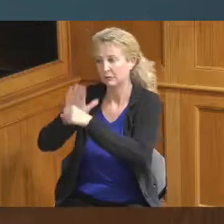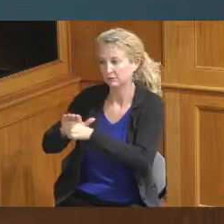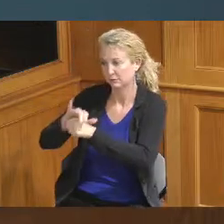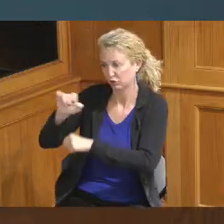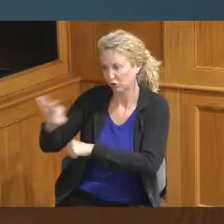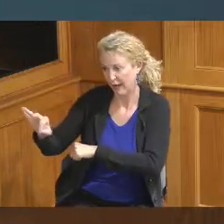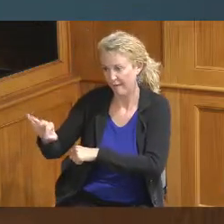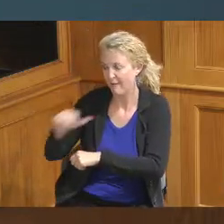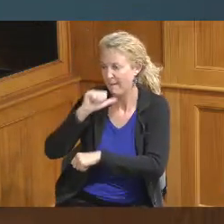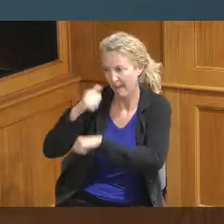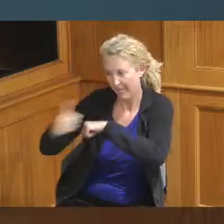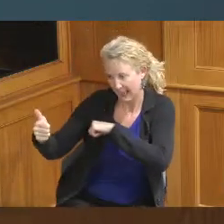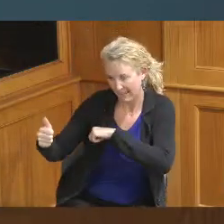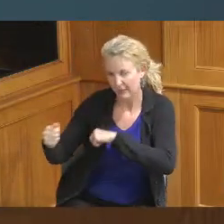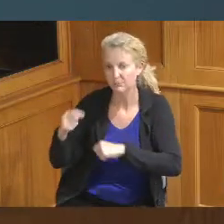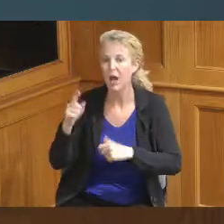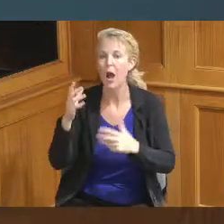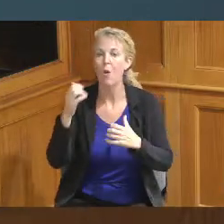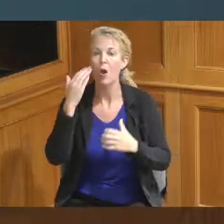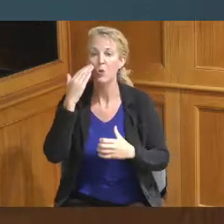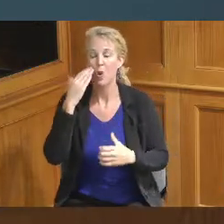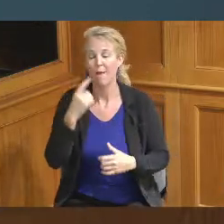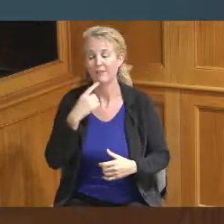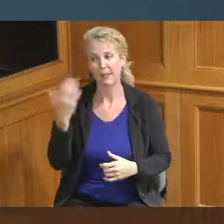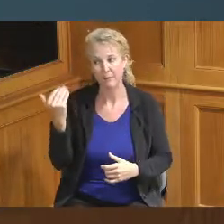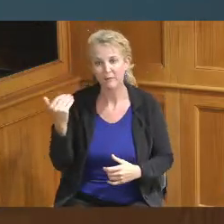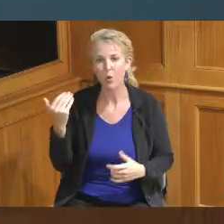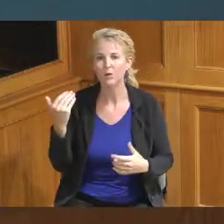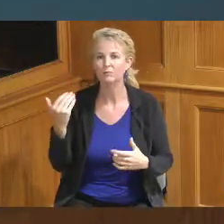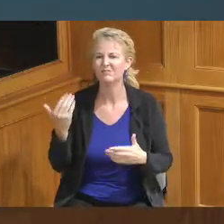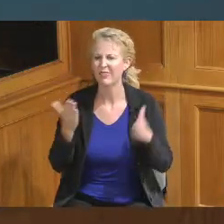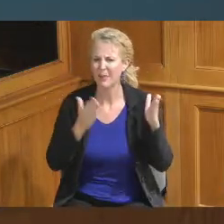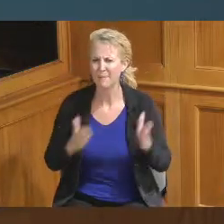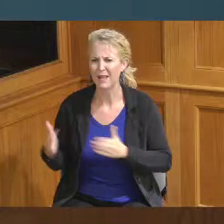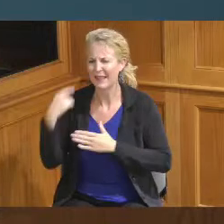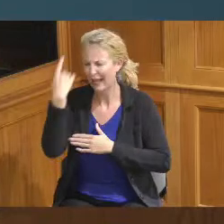putting on you Jeff but I'm just I've said this to you before what's the plan I know you can send us